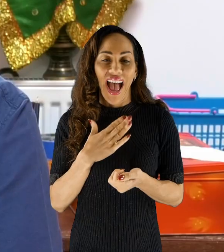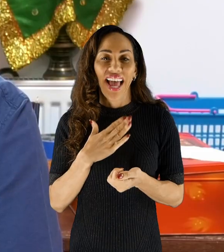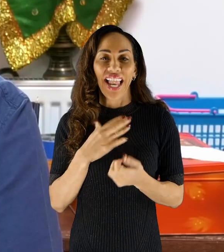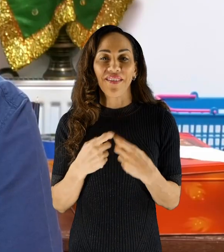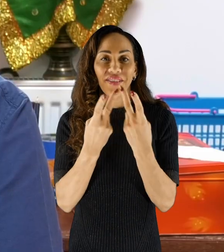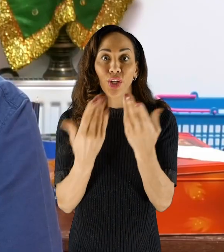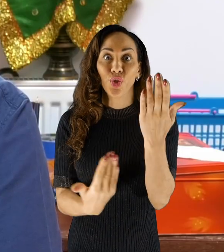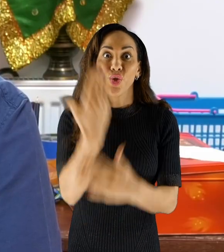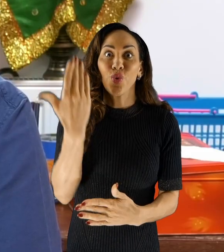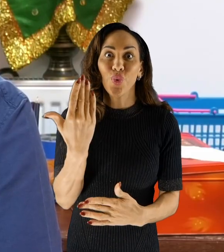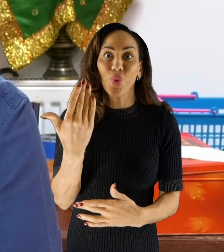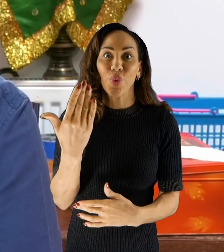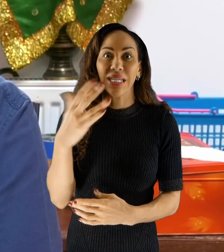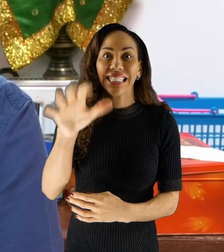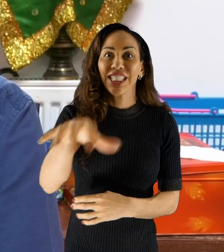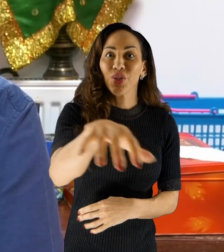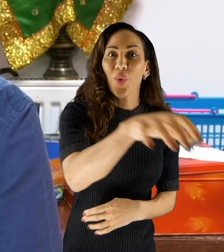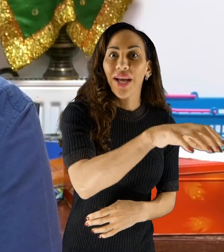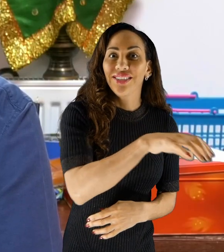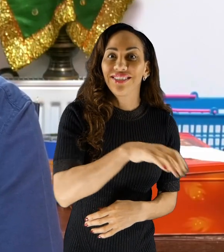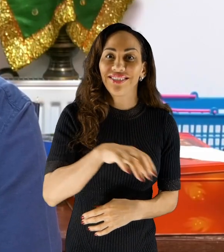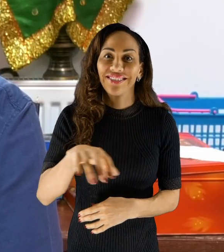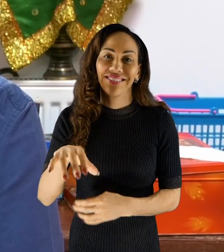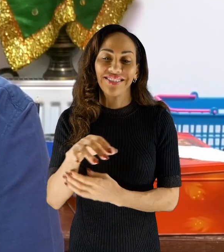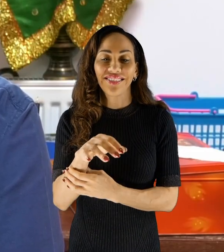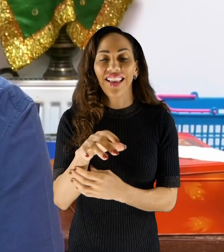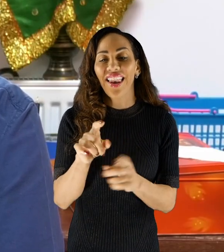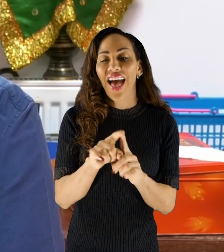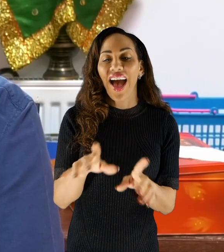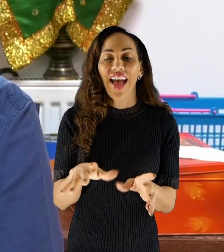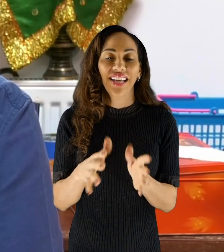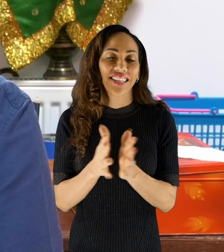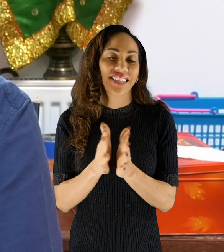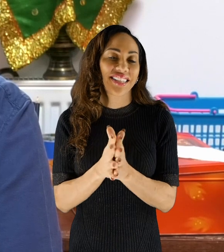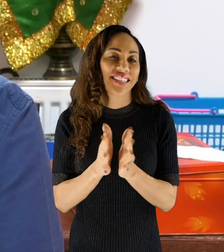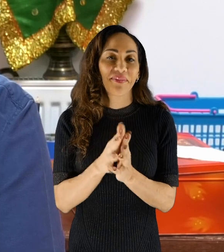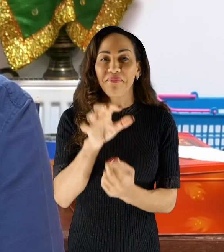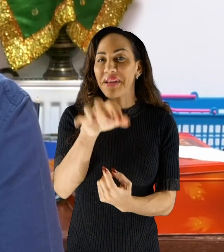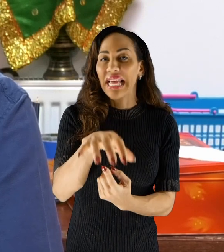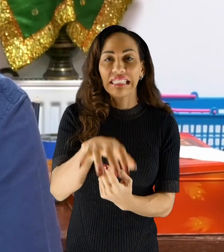that I refer to places that I've never been to before. So it might be a country, it might be a city.